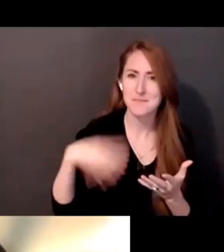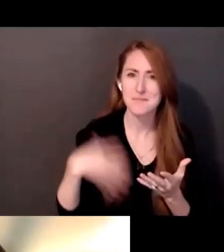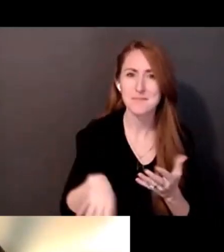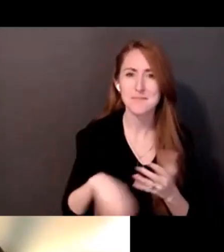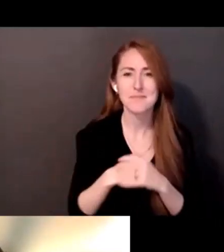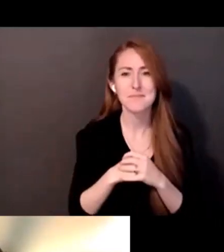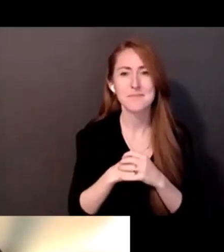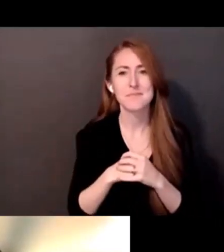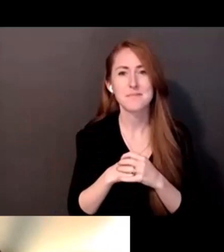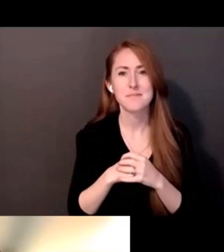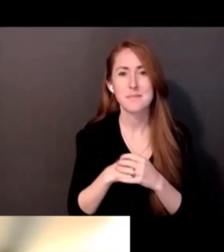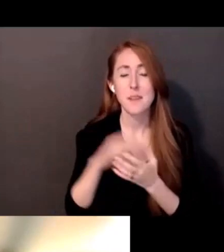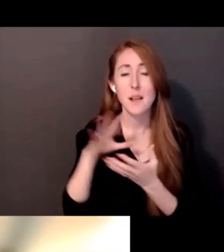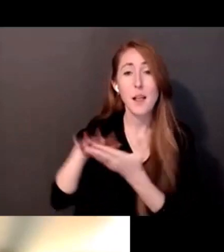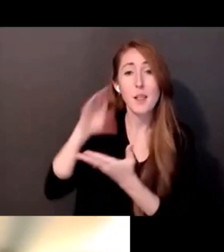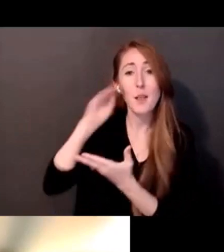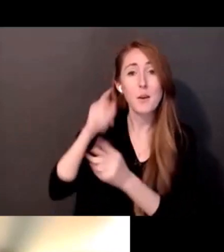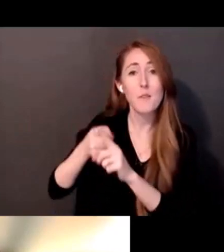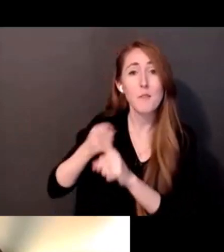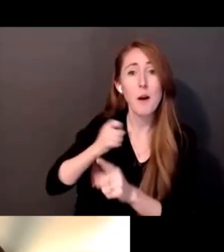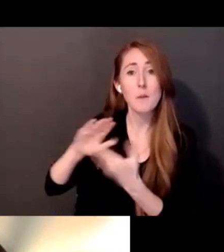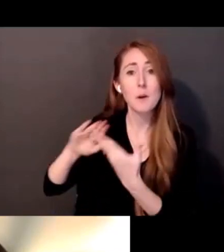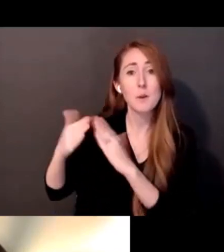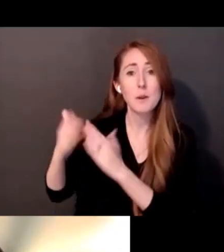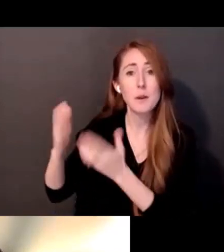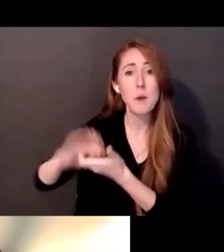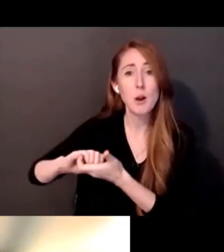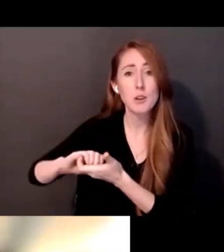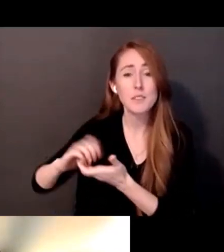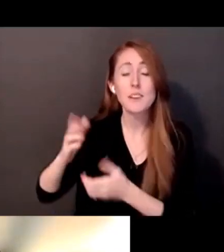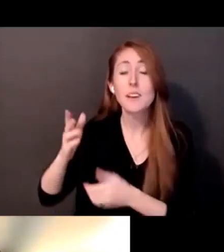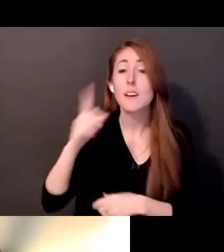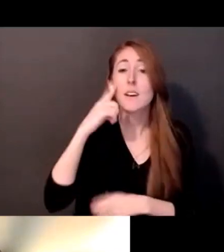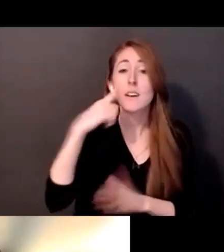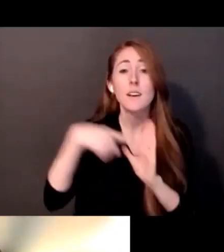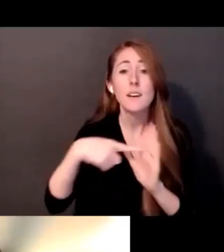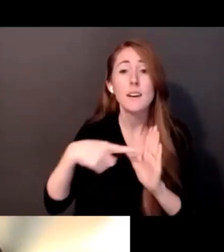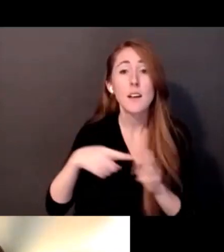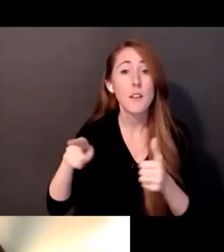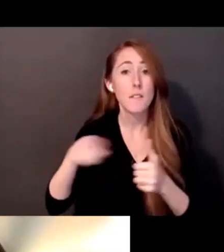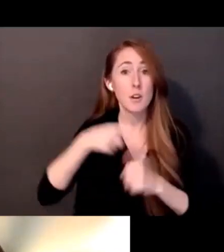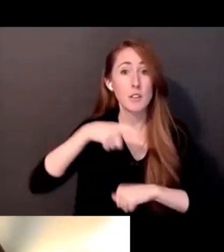because we-- the first time I presented the infographic,